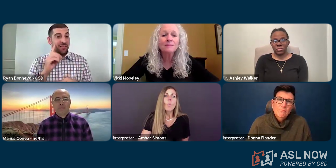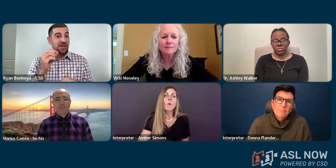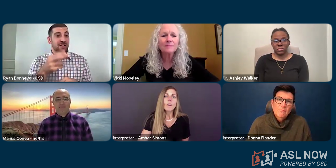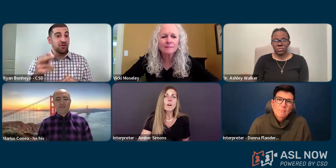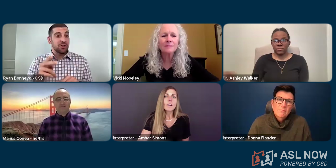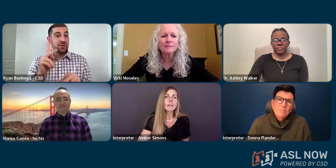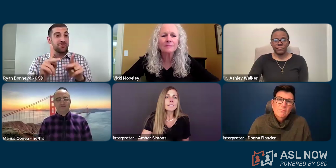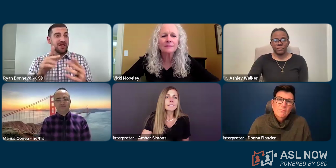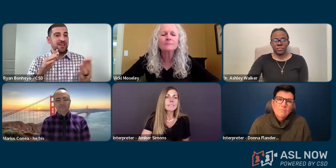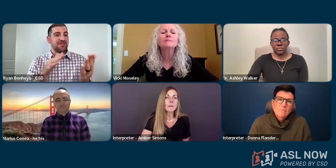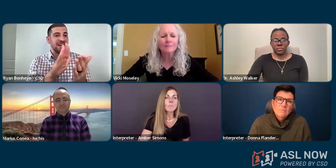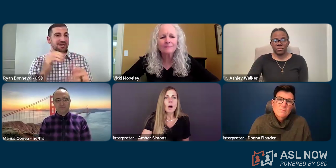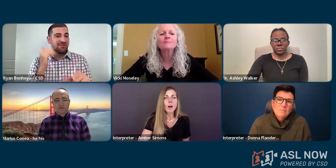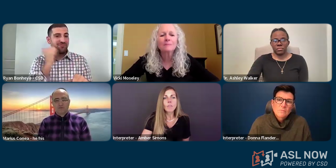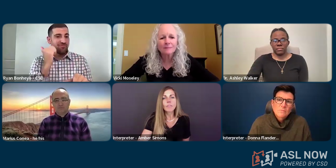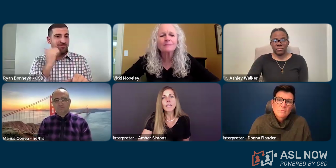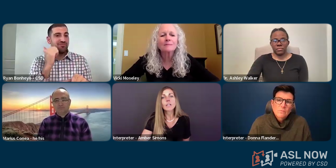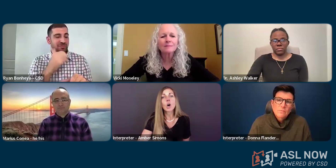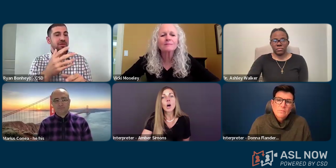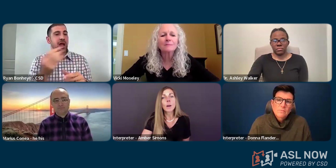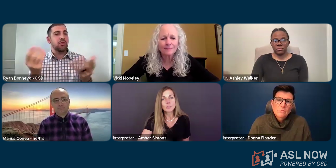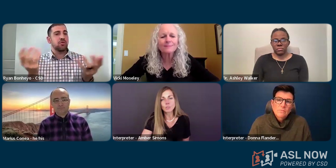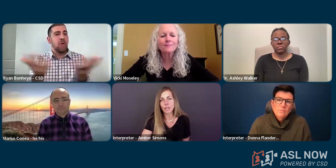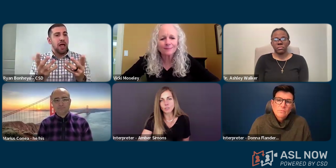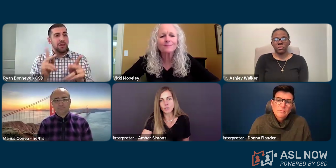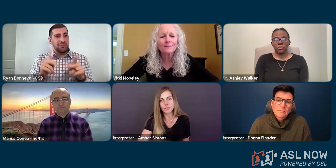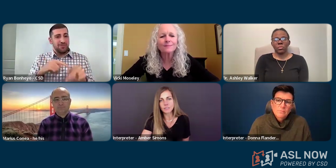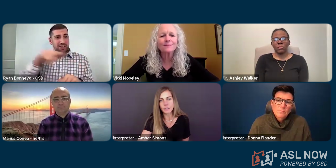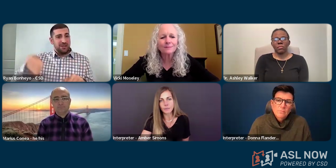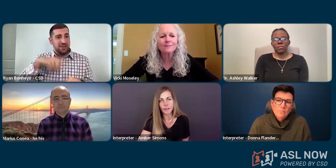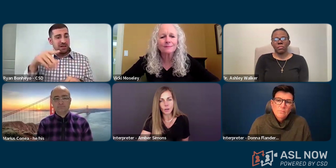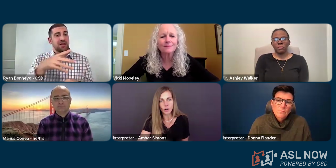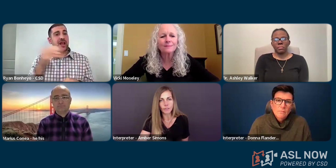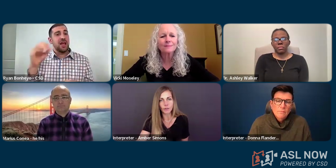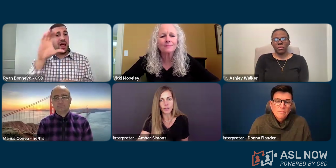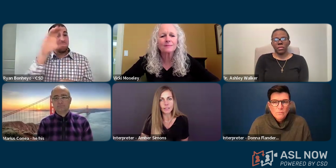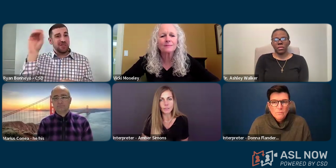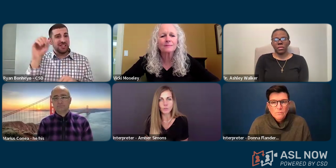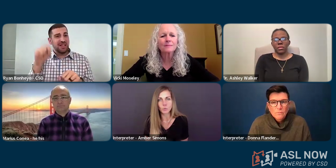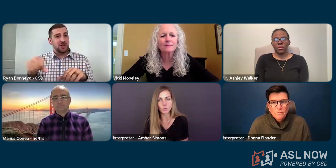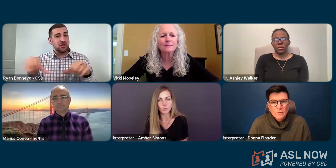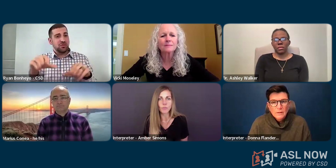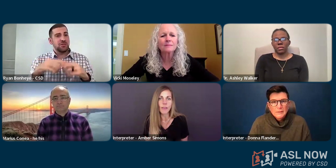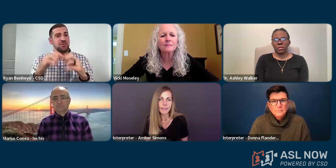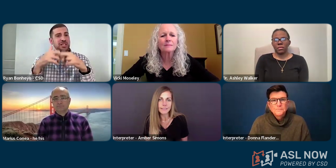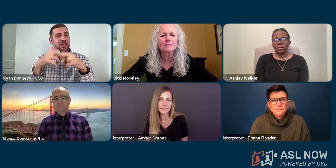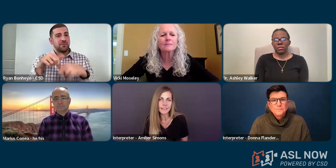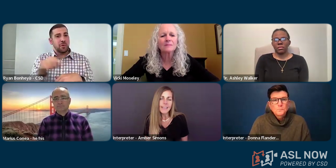What are some of the common challenges that deaf and hard of hearing individuals face?